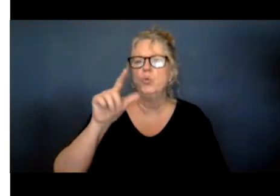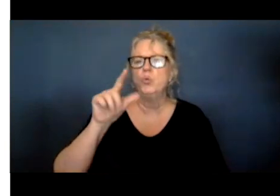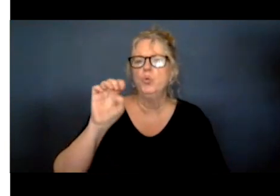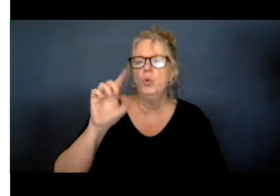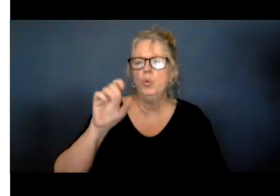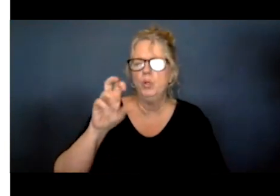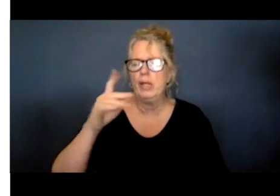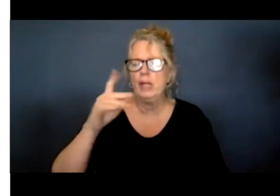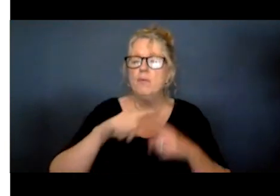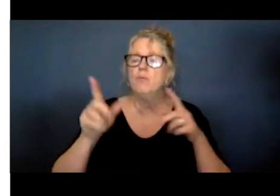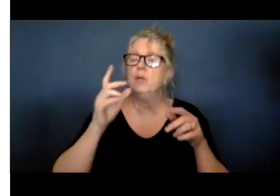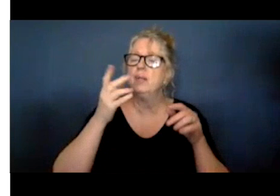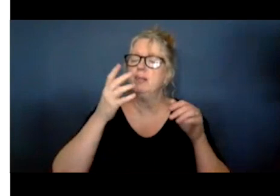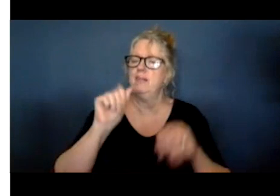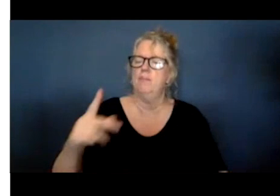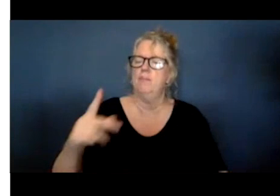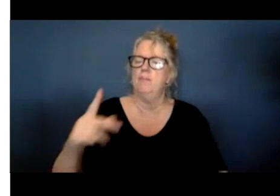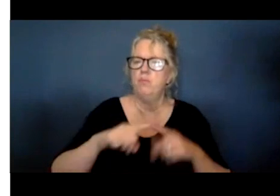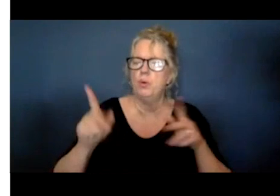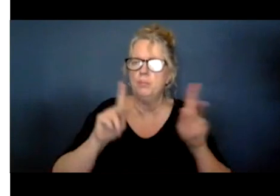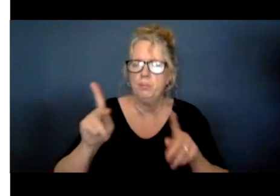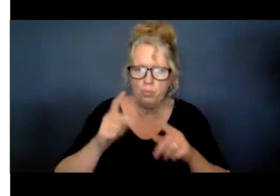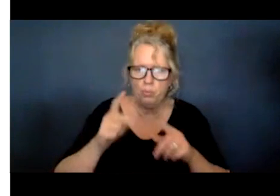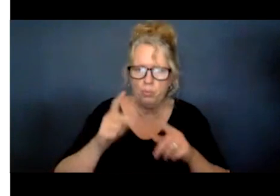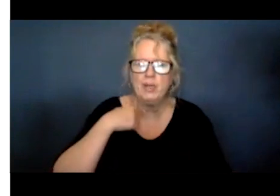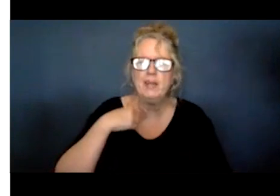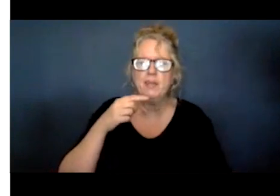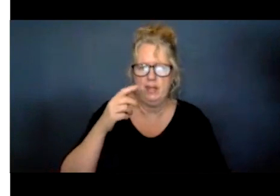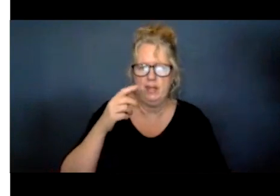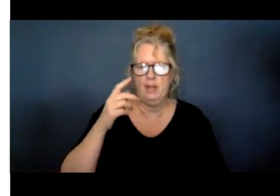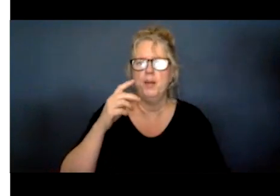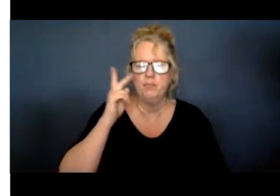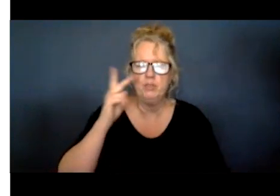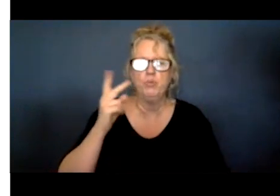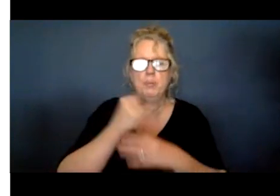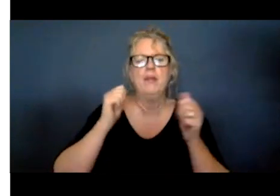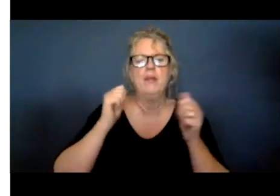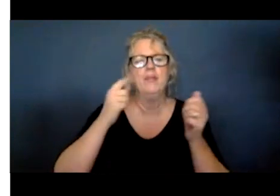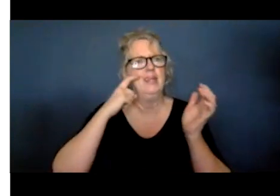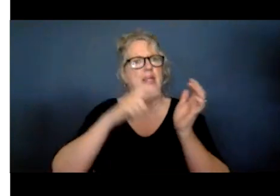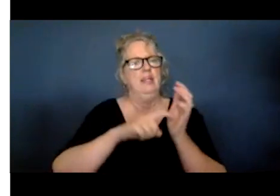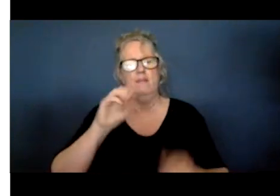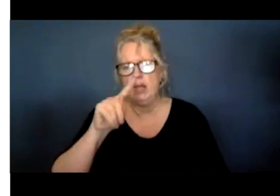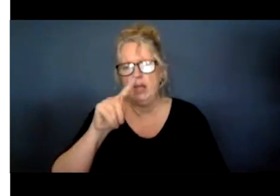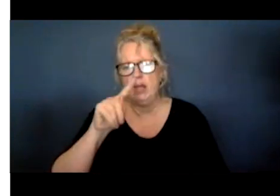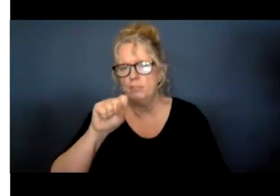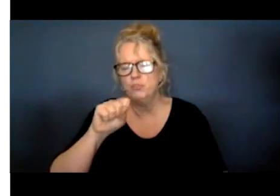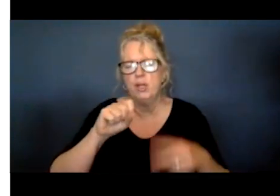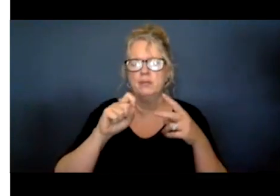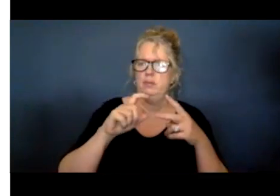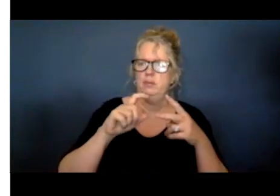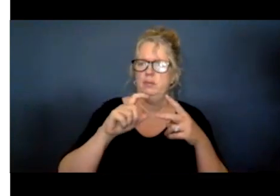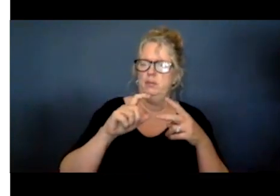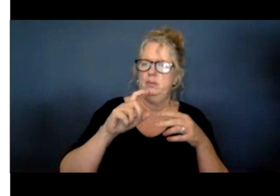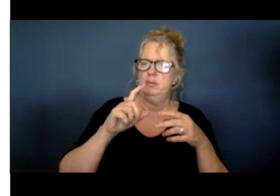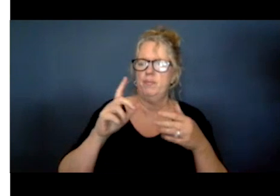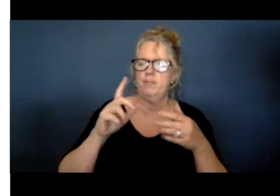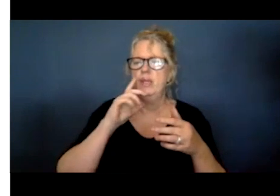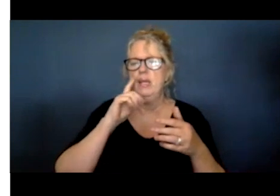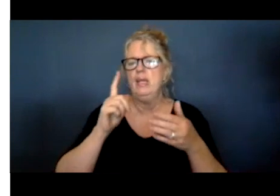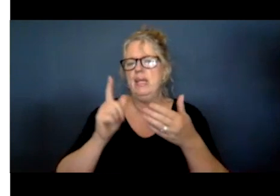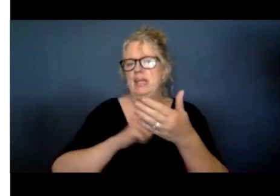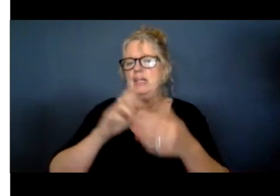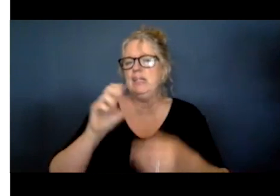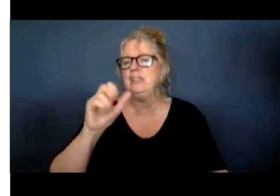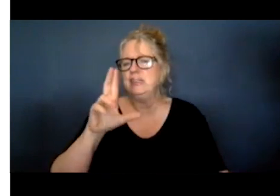impairments. By using a smartphone’s camera, it can identify objects, scan and read text aloud,